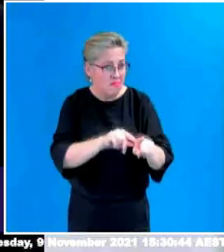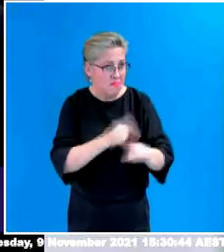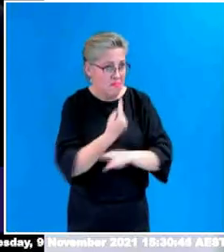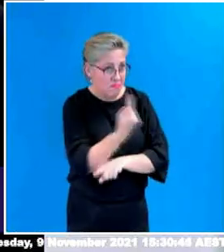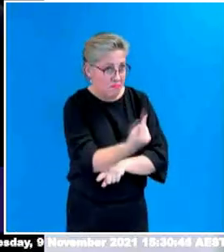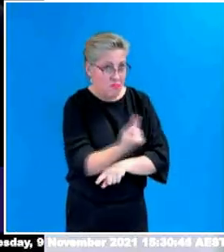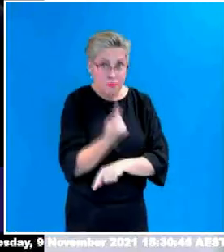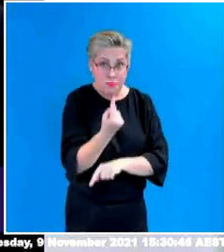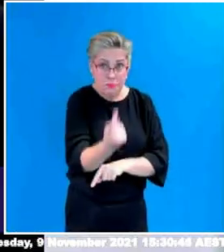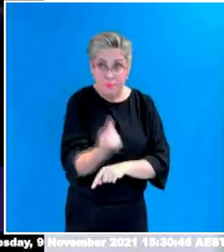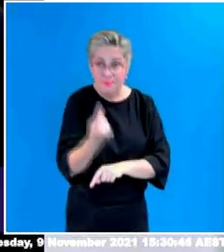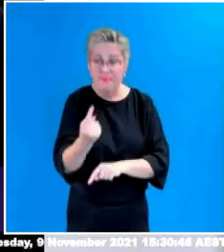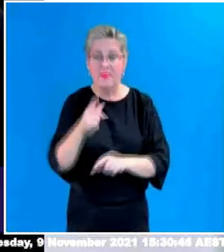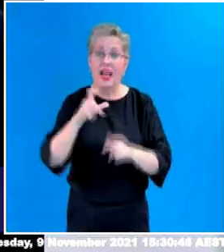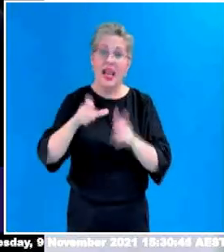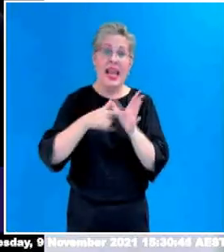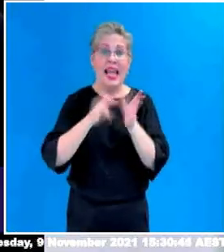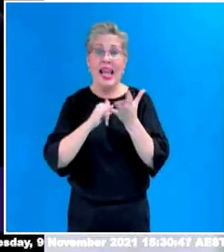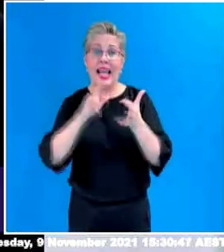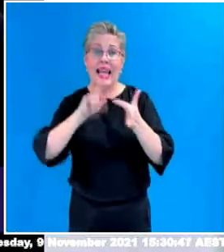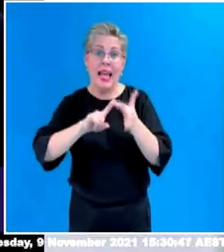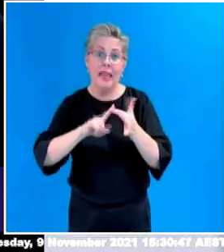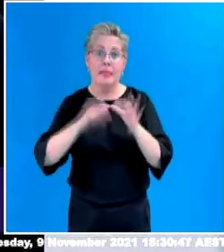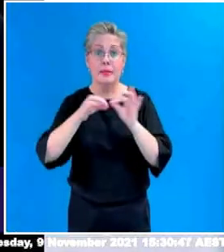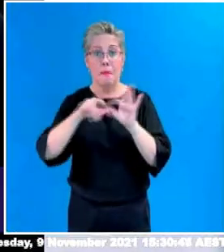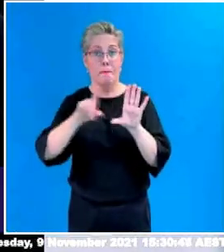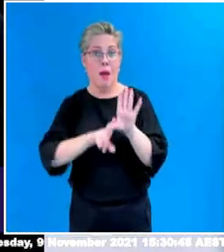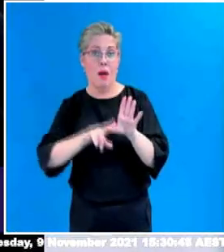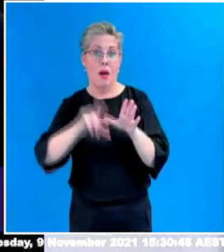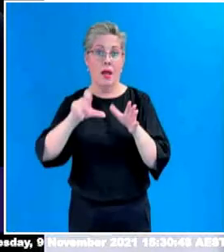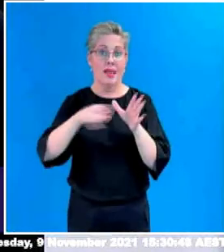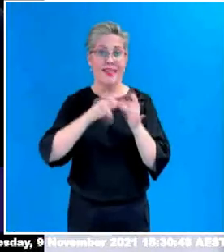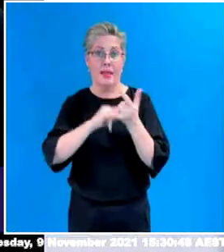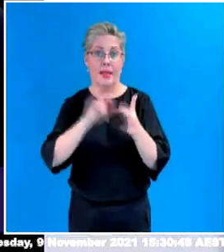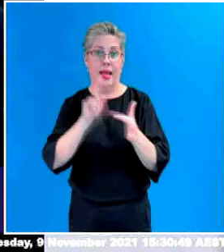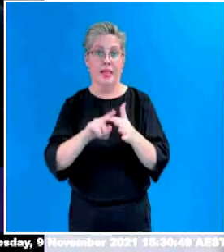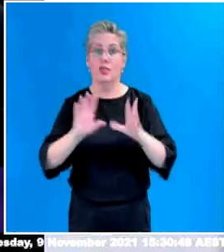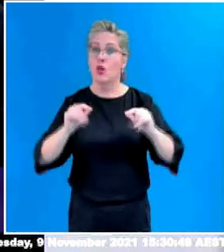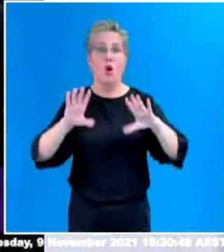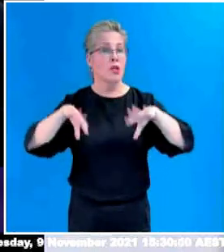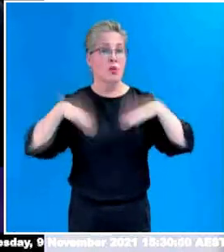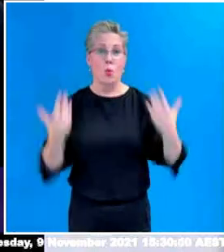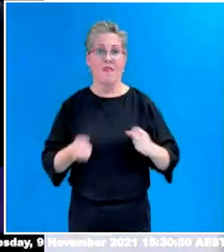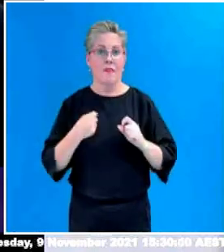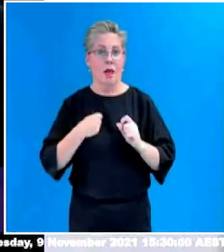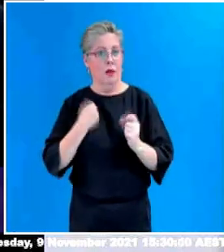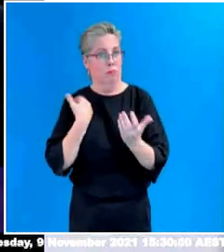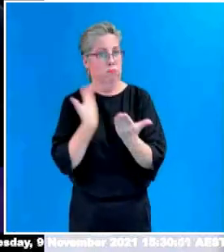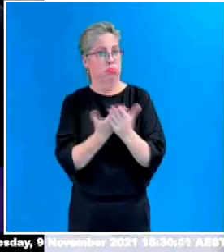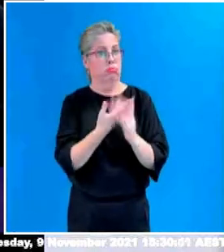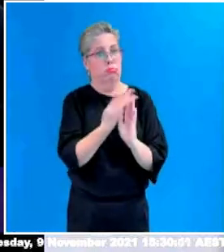accommodation having a more global or umbrella operation?